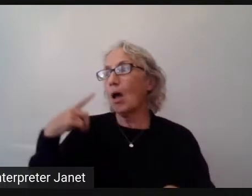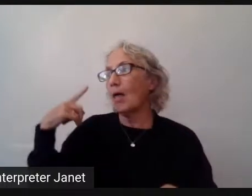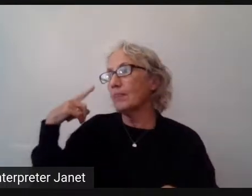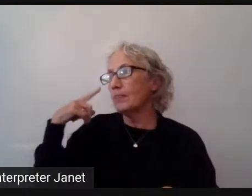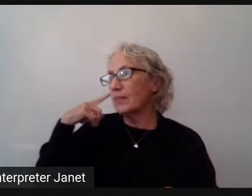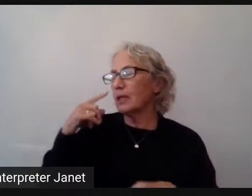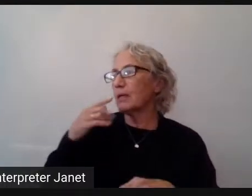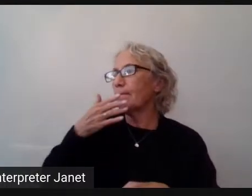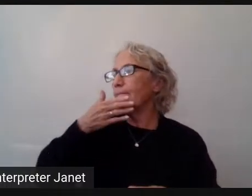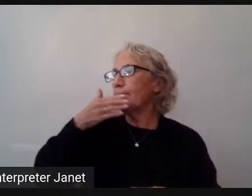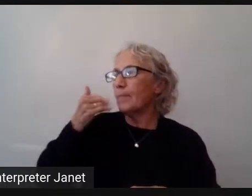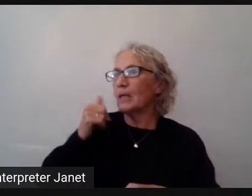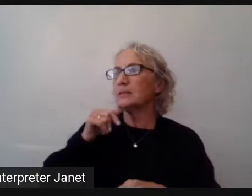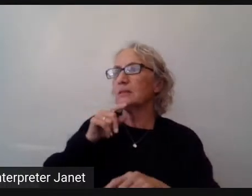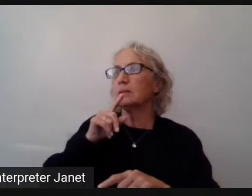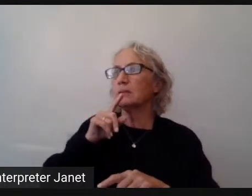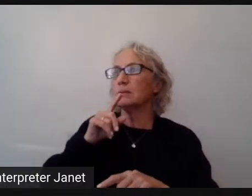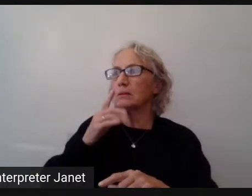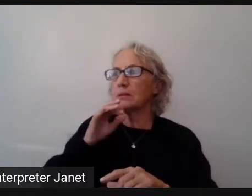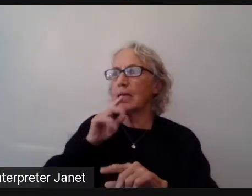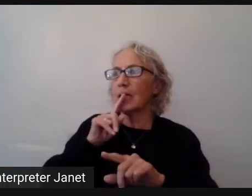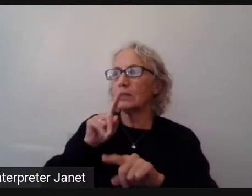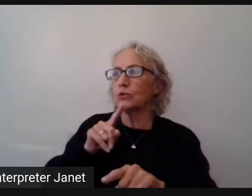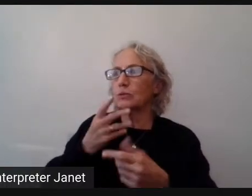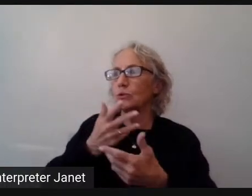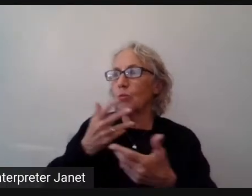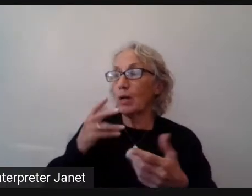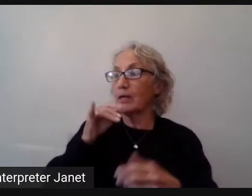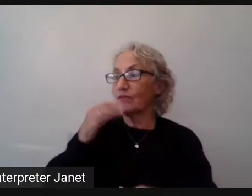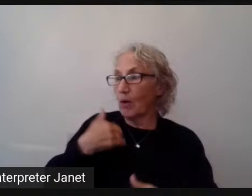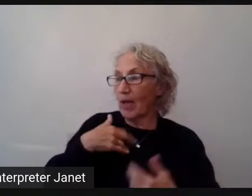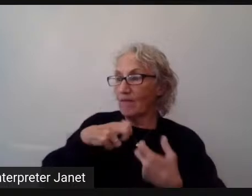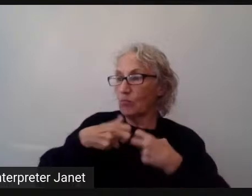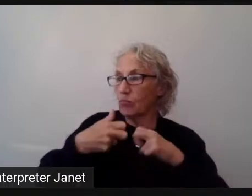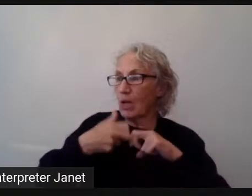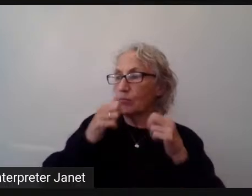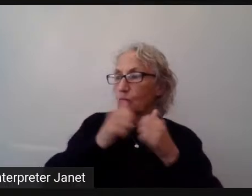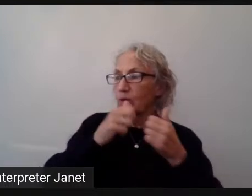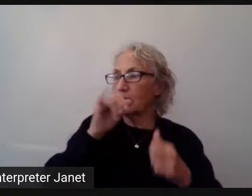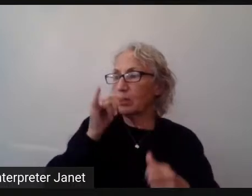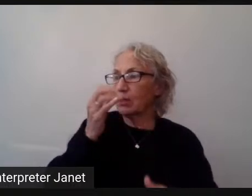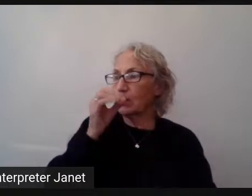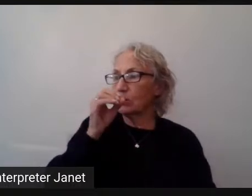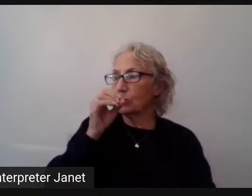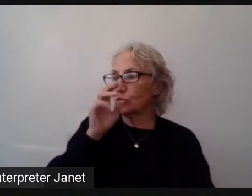ways to get involved and immersed in the Joomla community? Maciek Palmowski: Six I think one of the best options if you